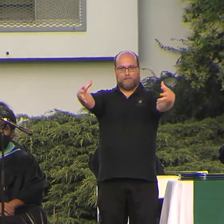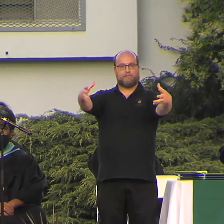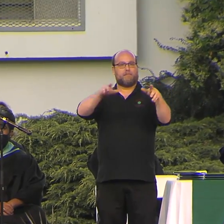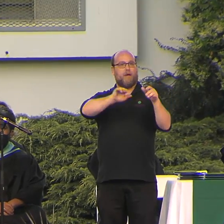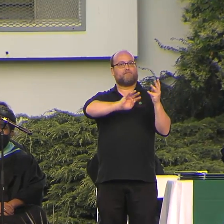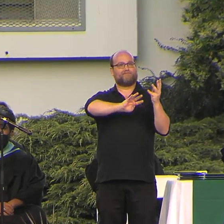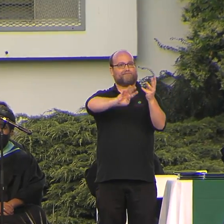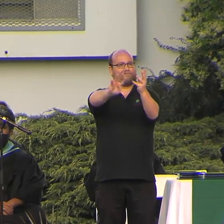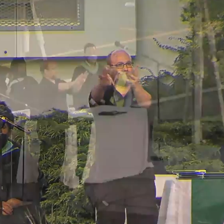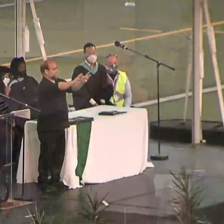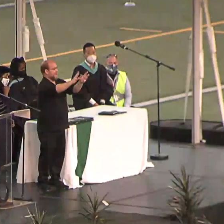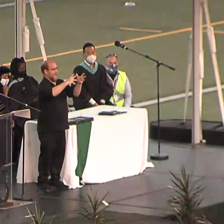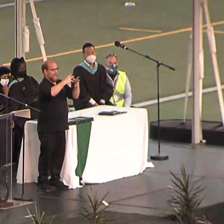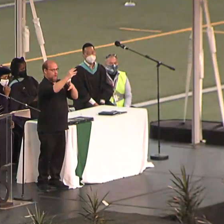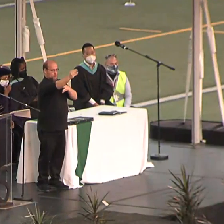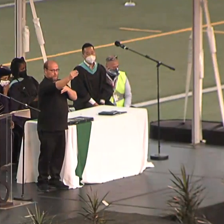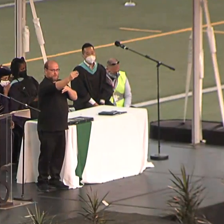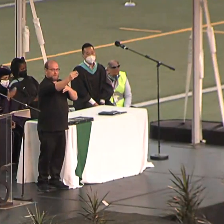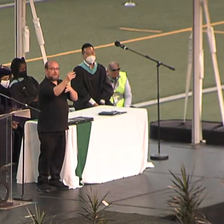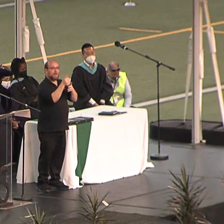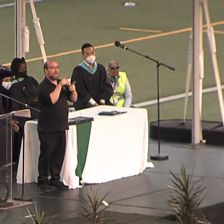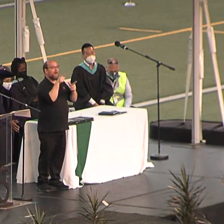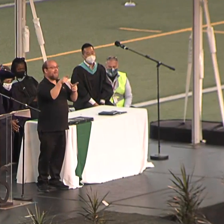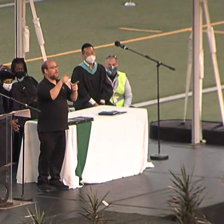They will exit out to the north west field